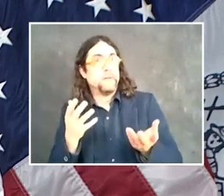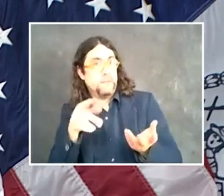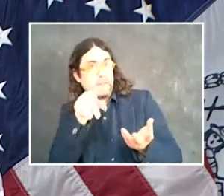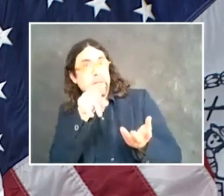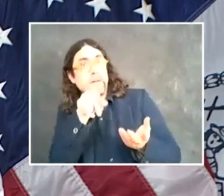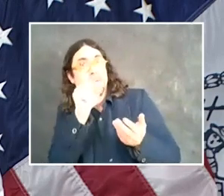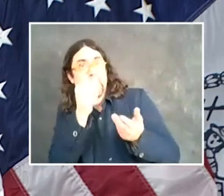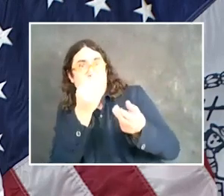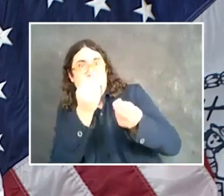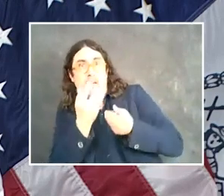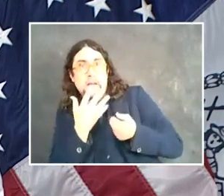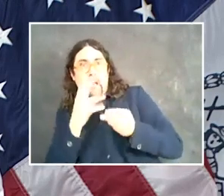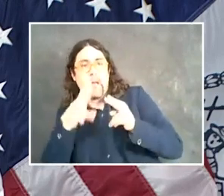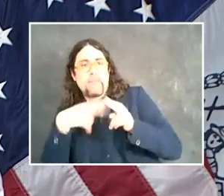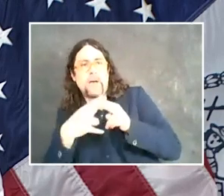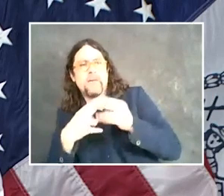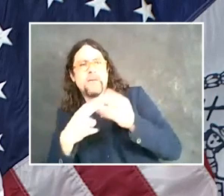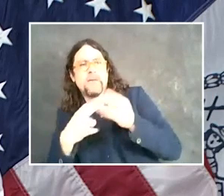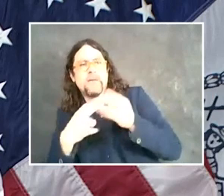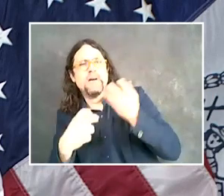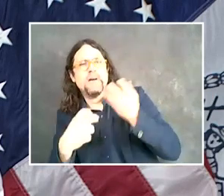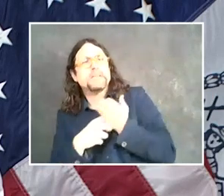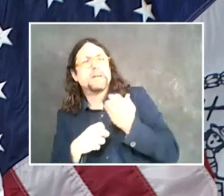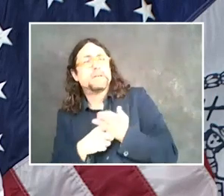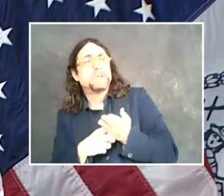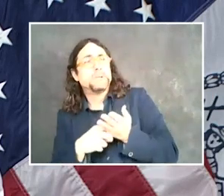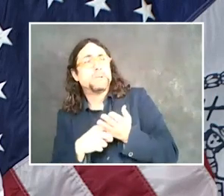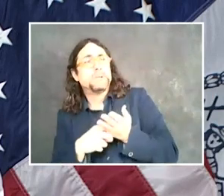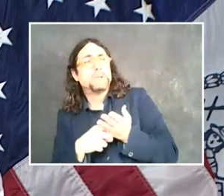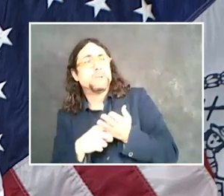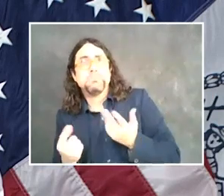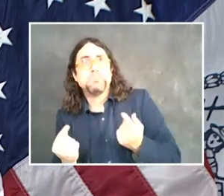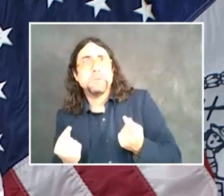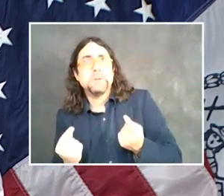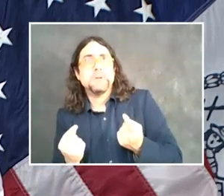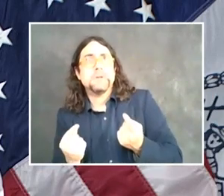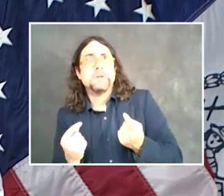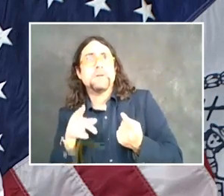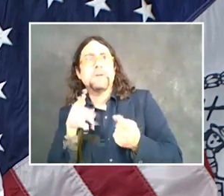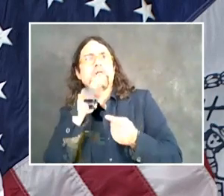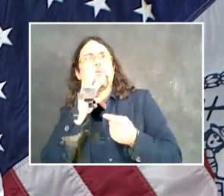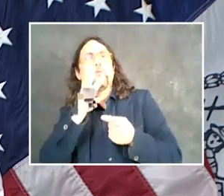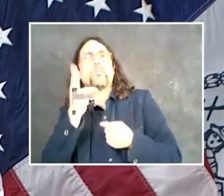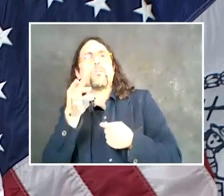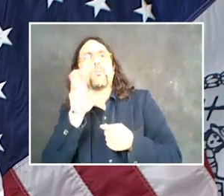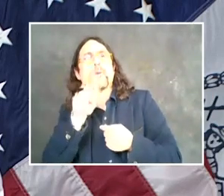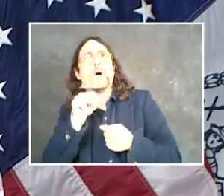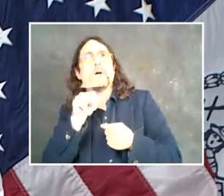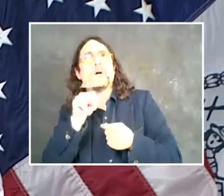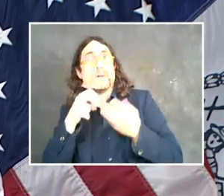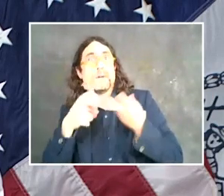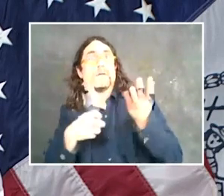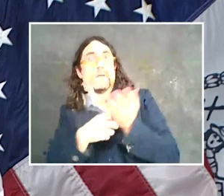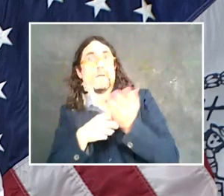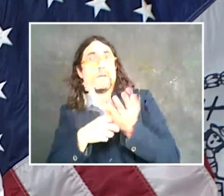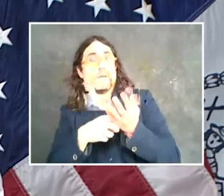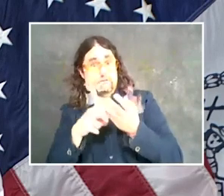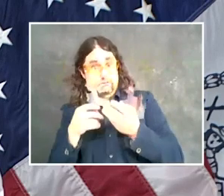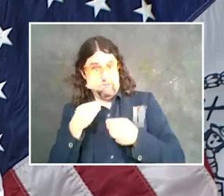WAS IT AFTER THE MAYOR CAME AND ASKED FOR IT TO BE BROKEN UP OR DID IT HAPPEN BEFORE?